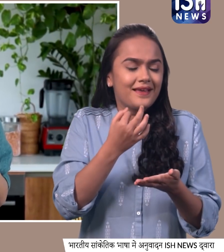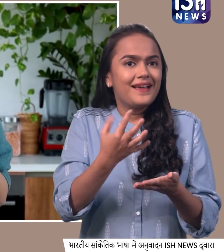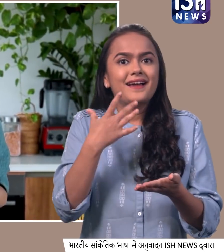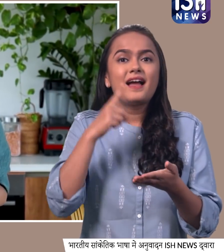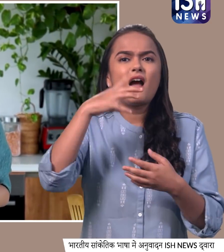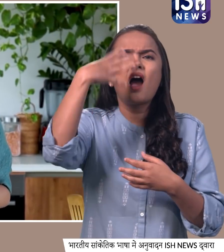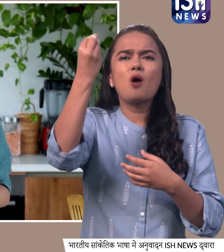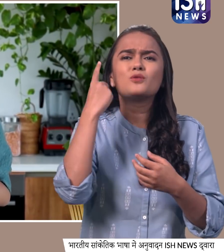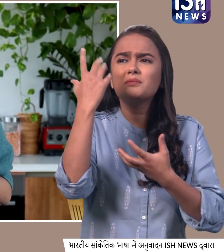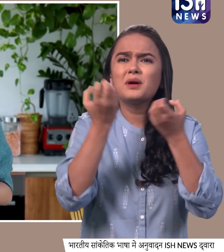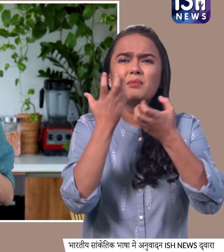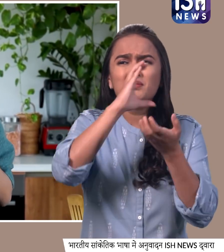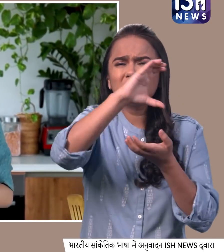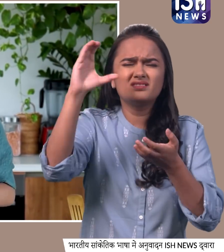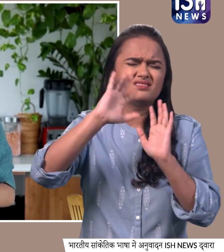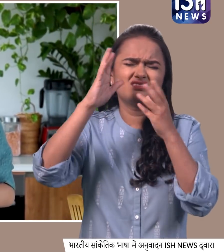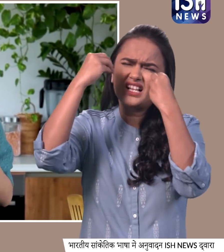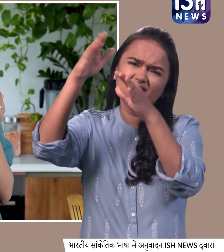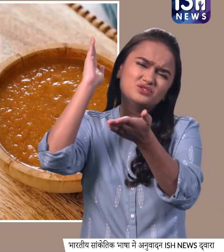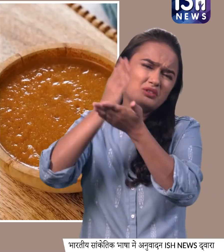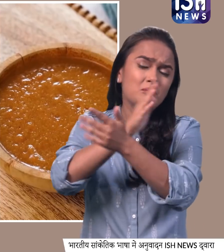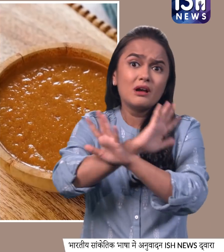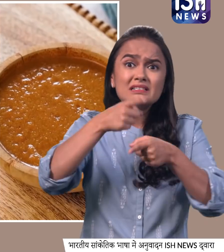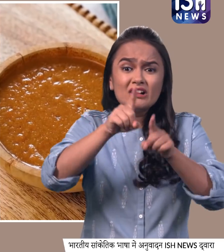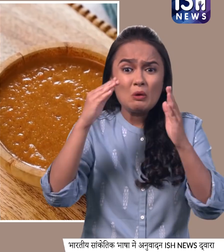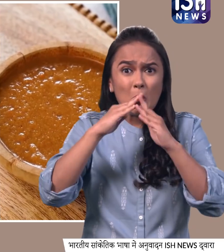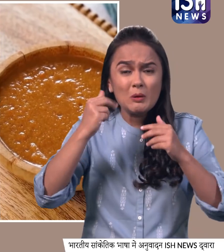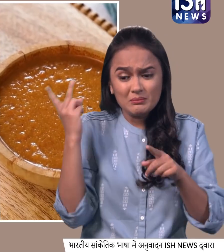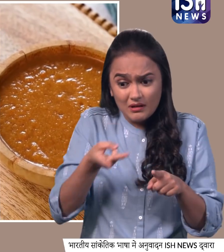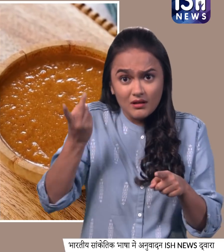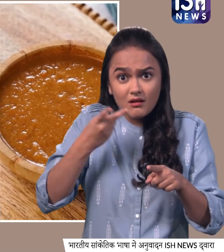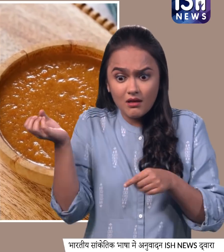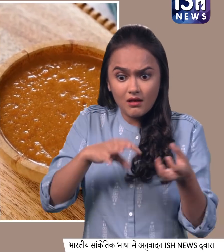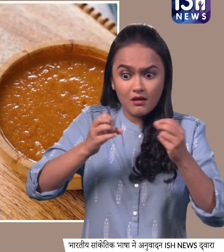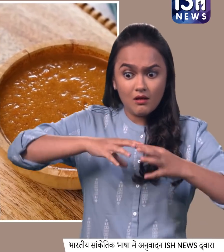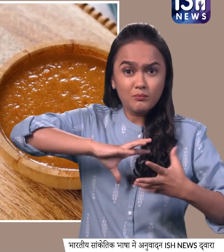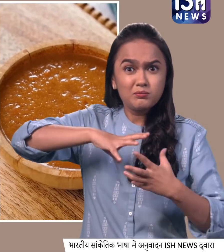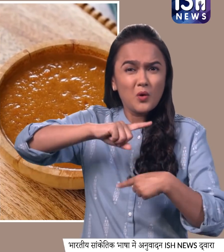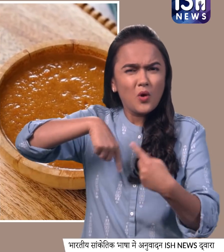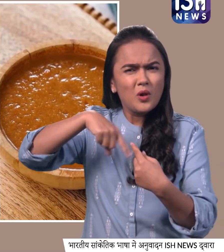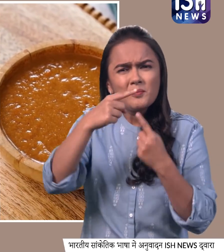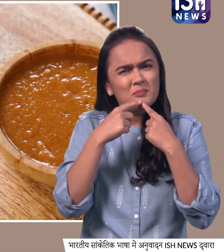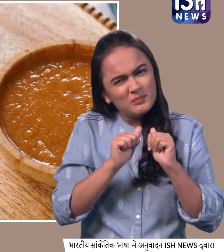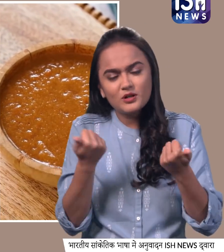Leaving store-bought dressings aside, you can make many different types of chutneys or dressings at home